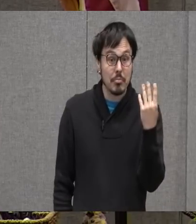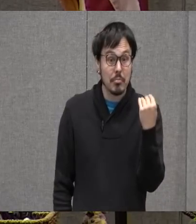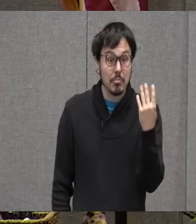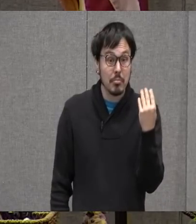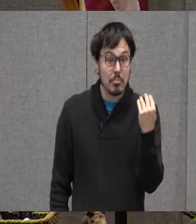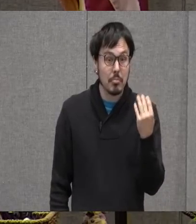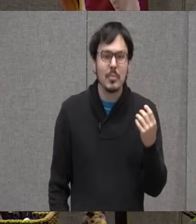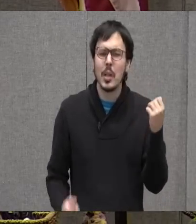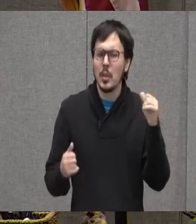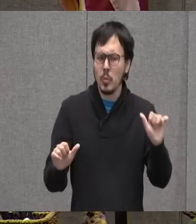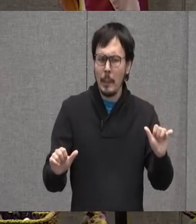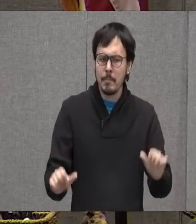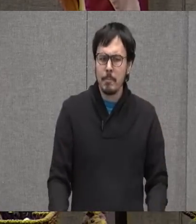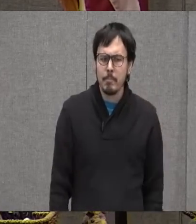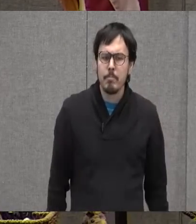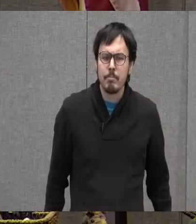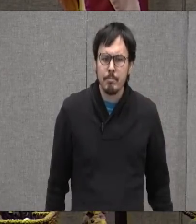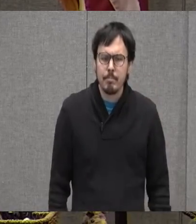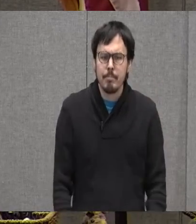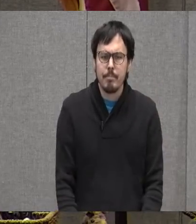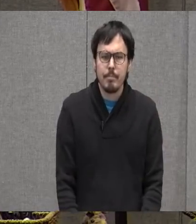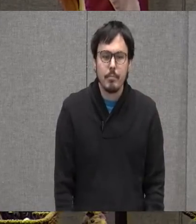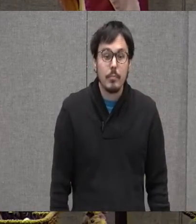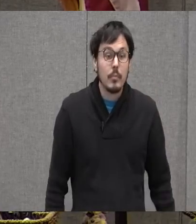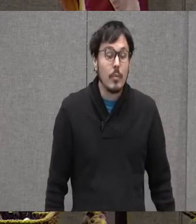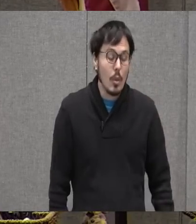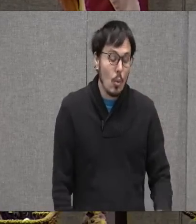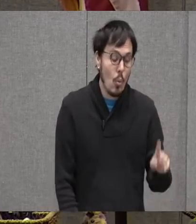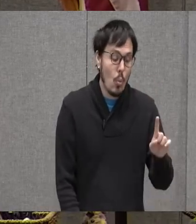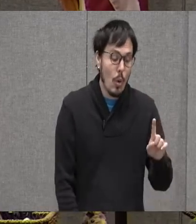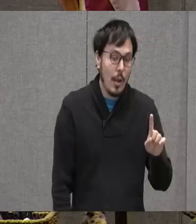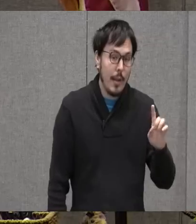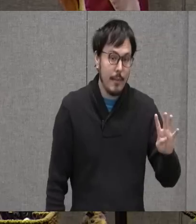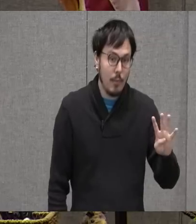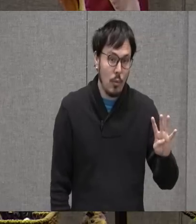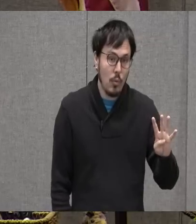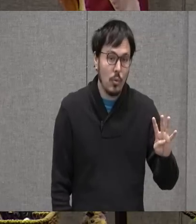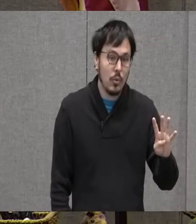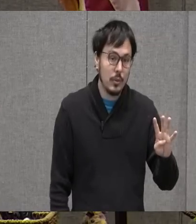Let's try that. One and four make 14.